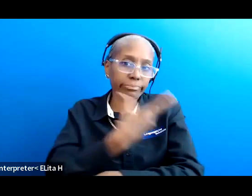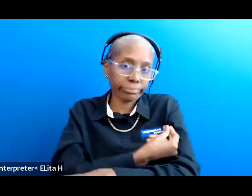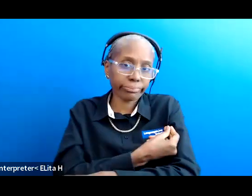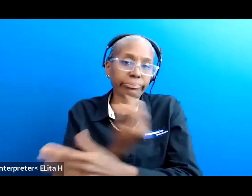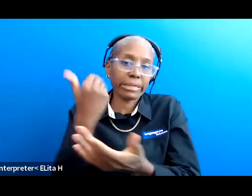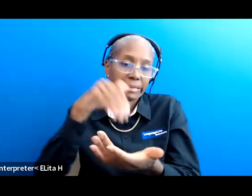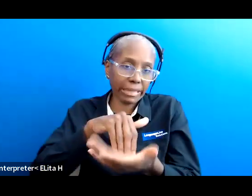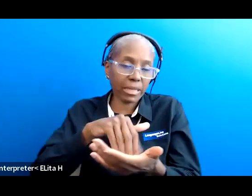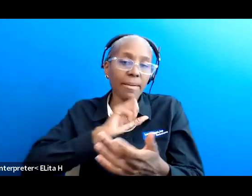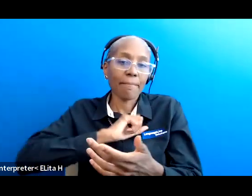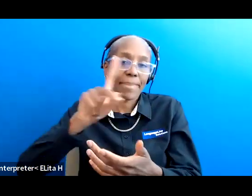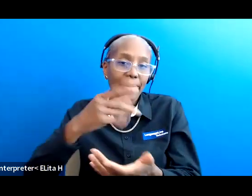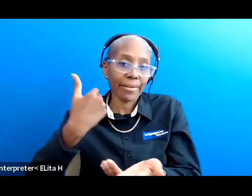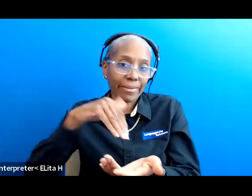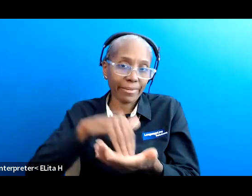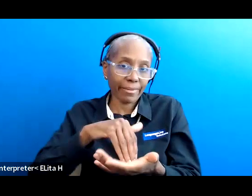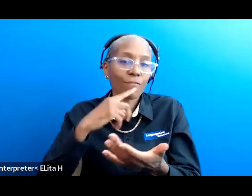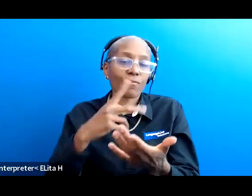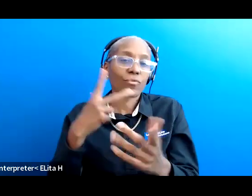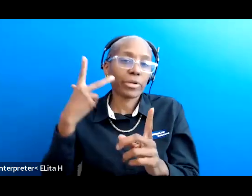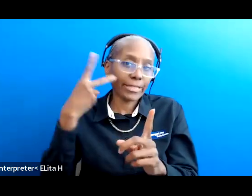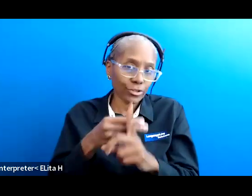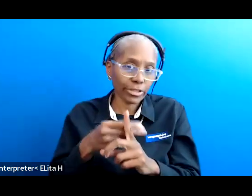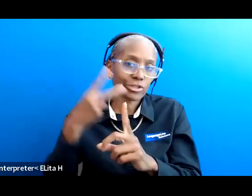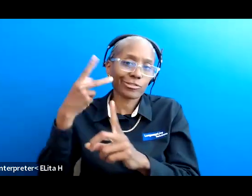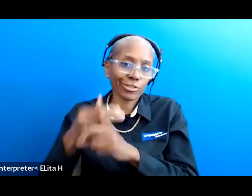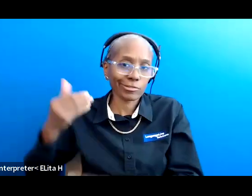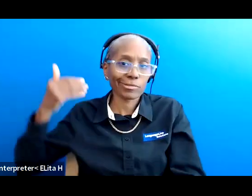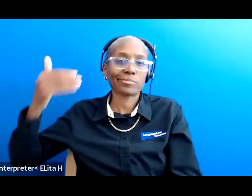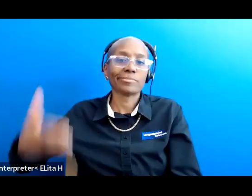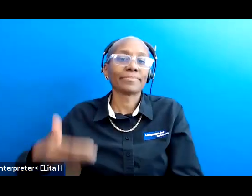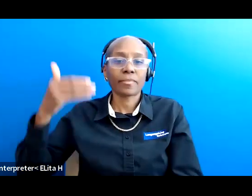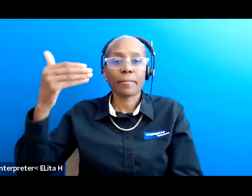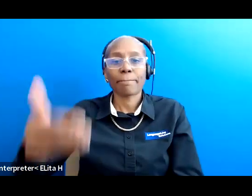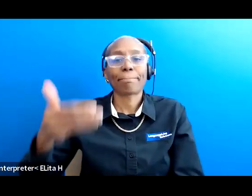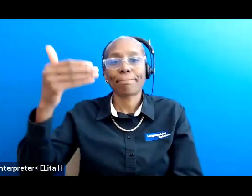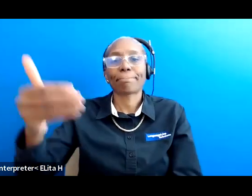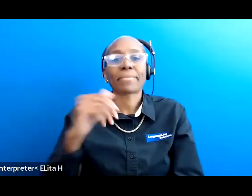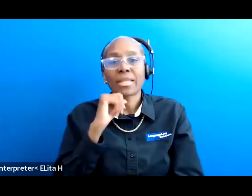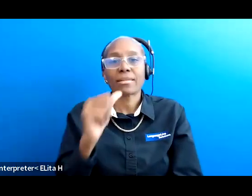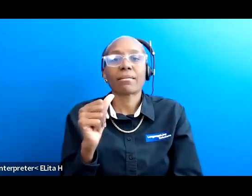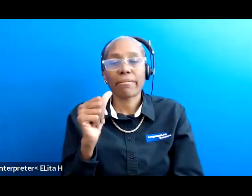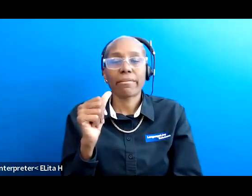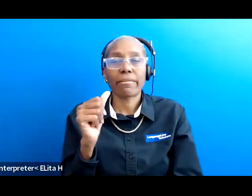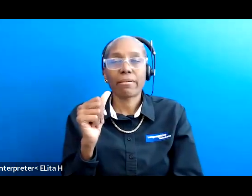So you have to go back for injections. But they're not huge.